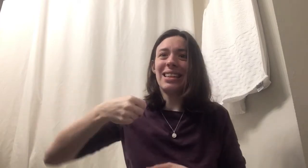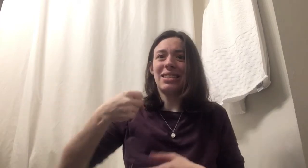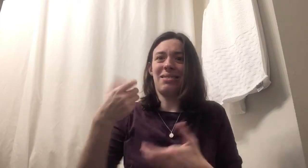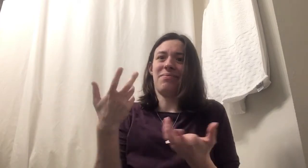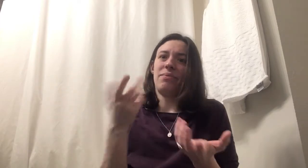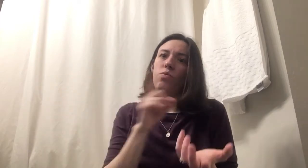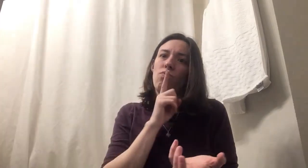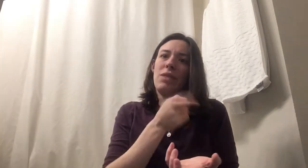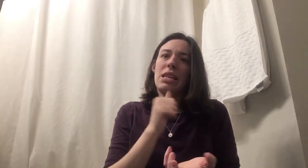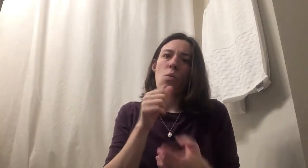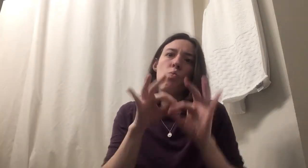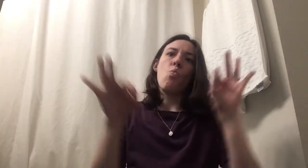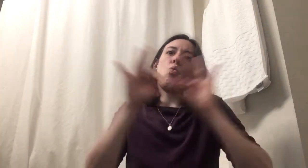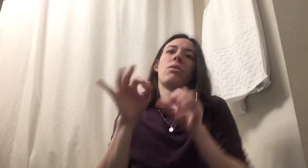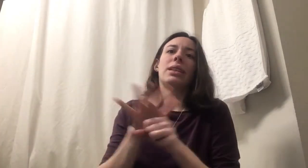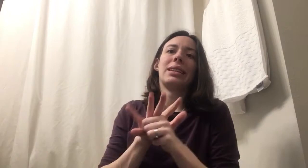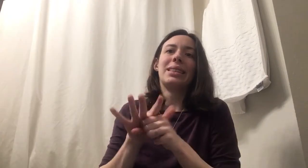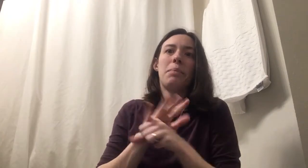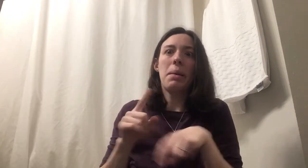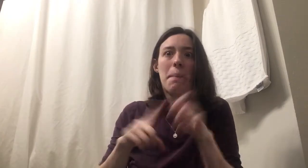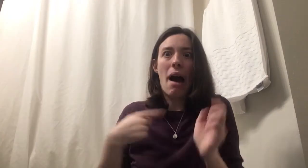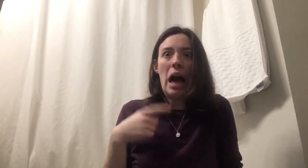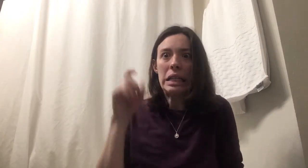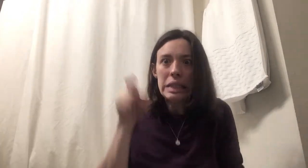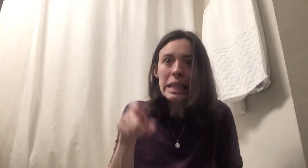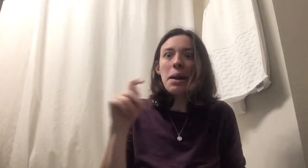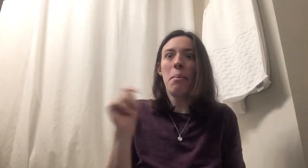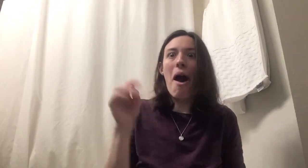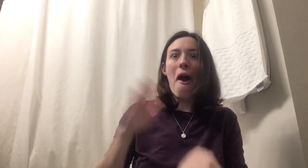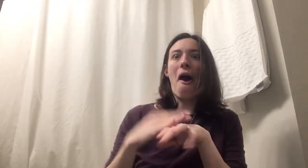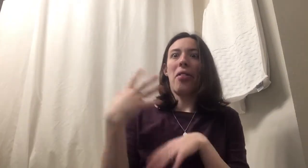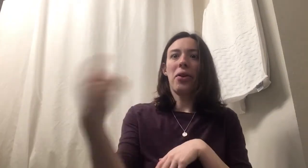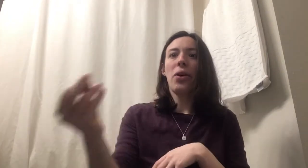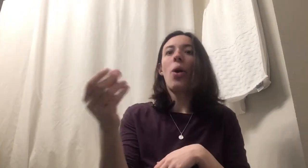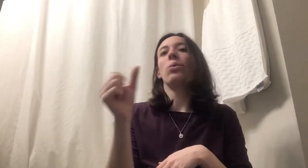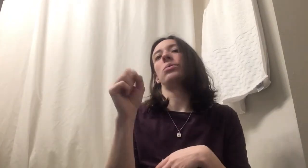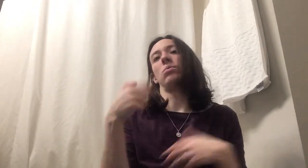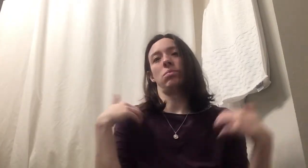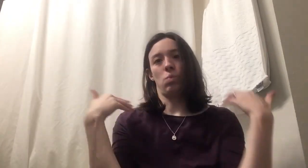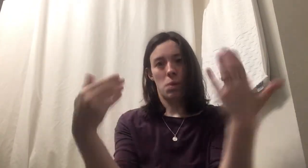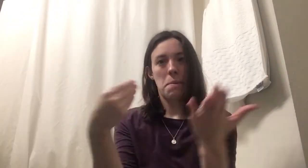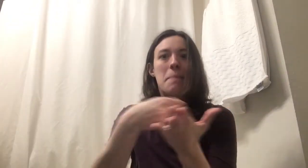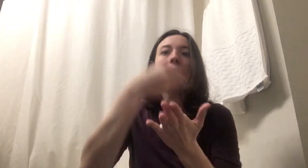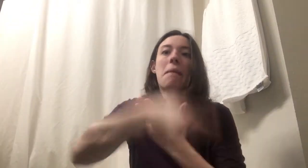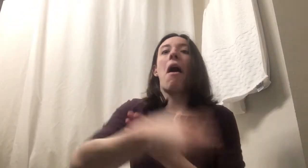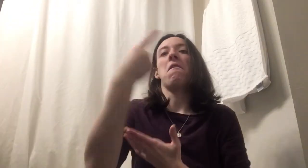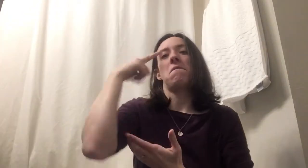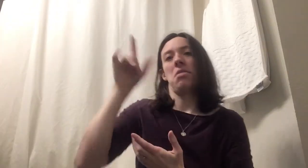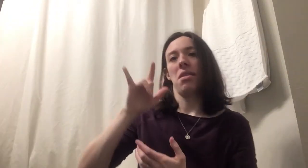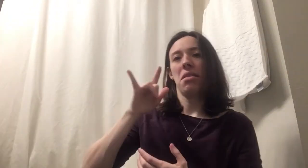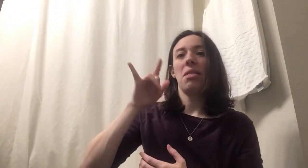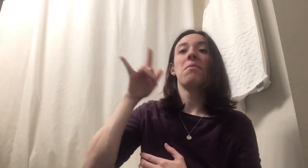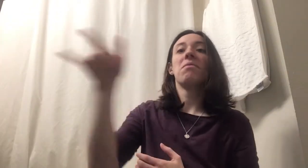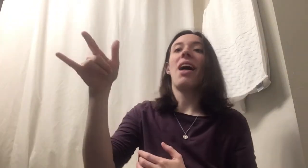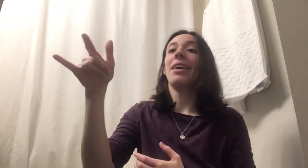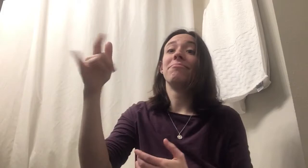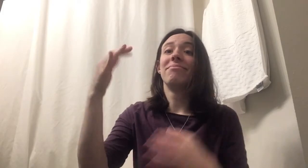At least - it wasn't worth the space they would take up But I NEEDED a potty on the go So I went ahead and bought it for the flight